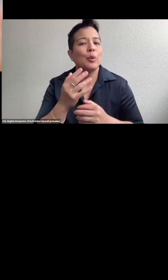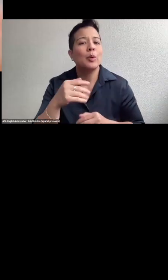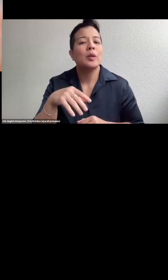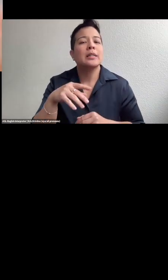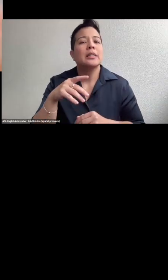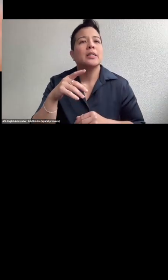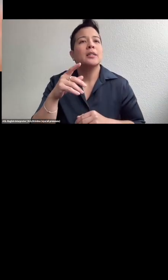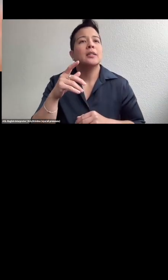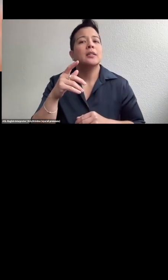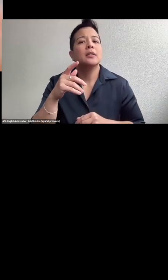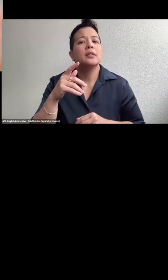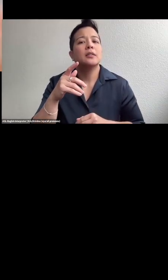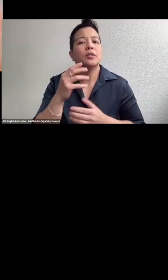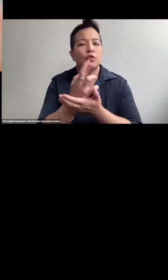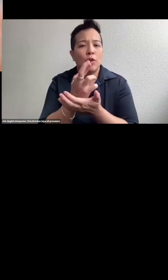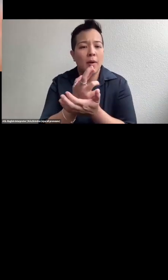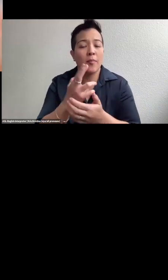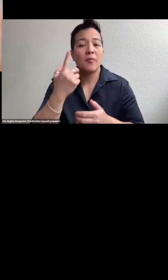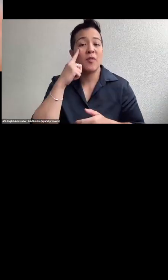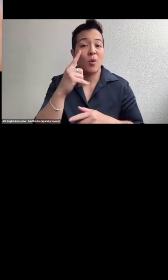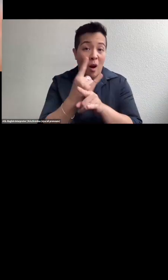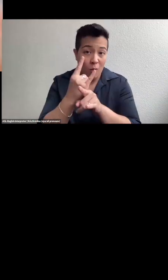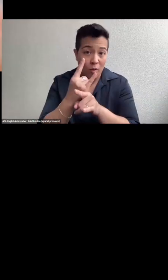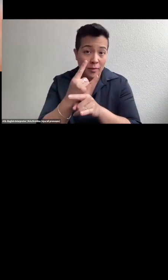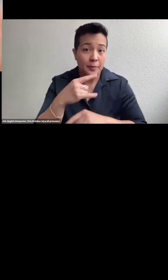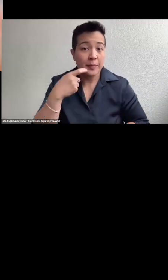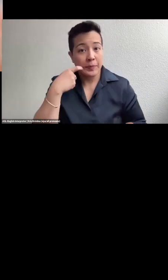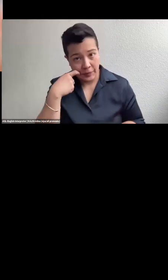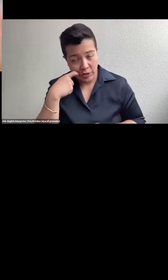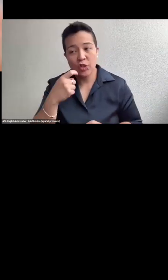uh, rehab for alcohol, um, addiction. And,